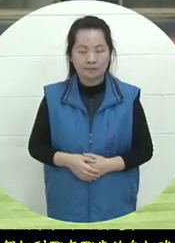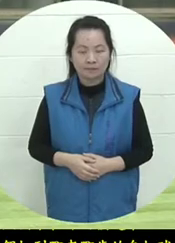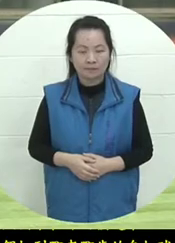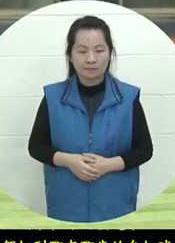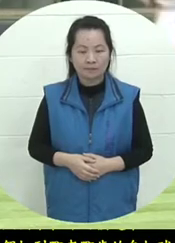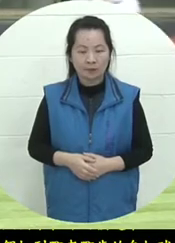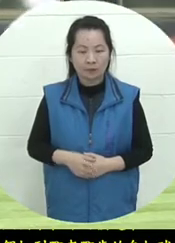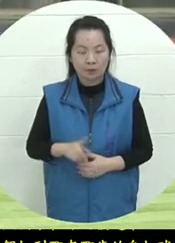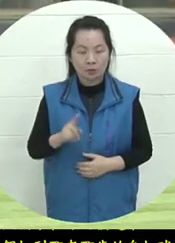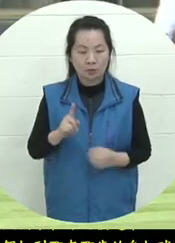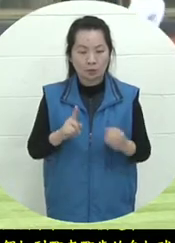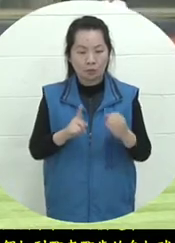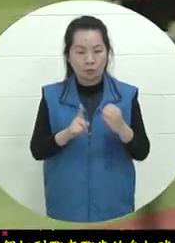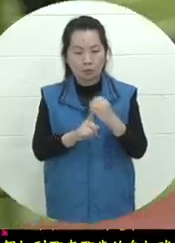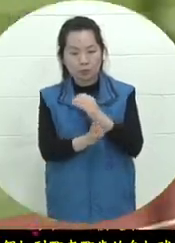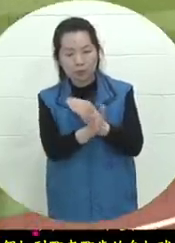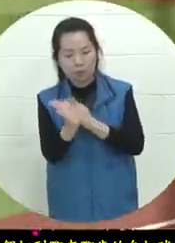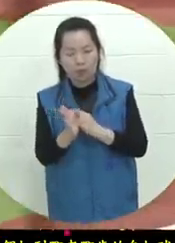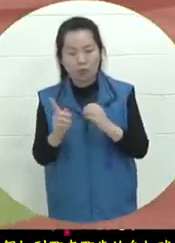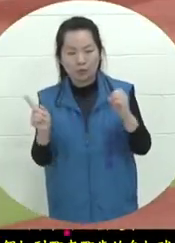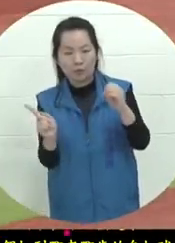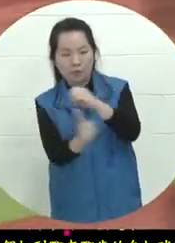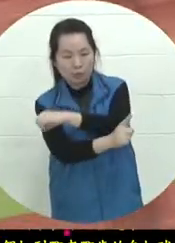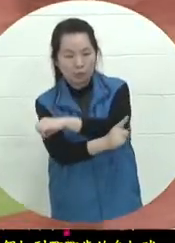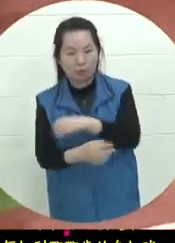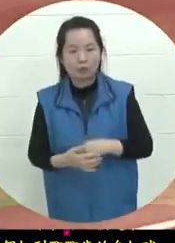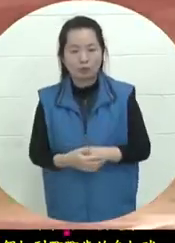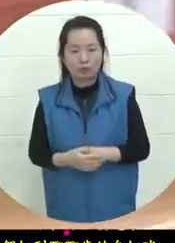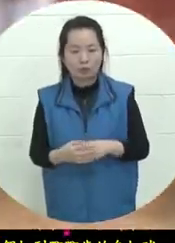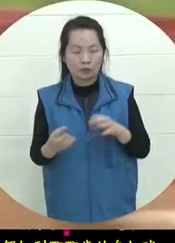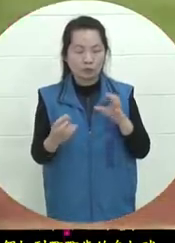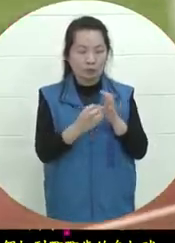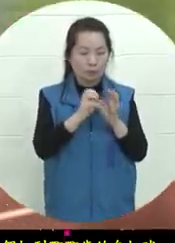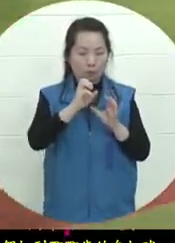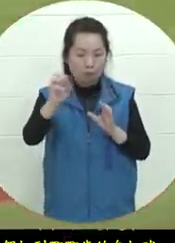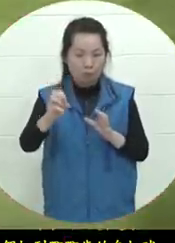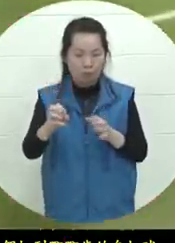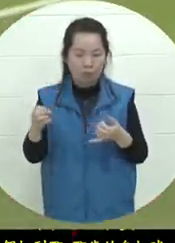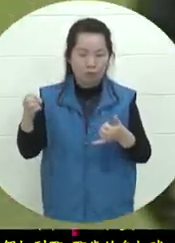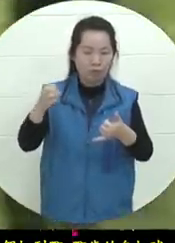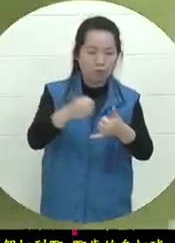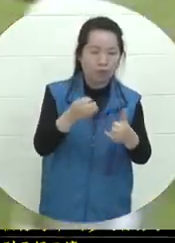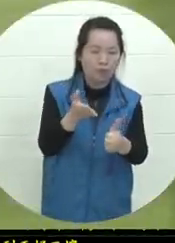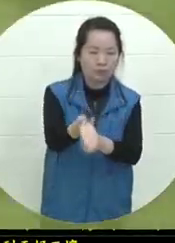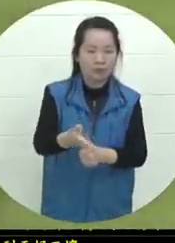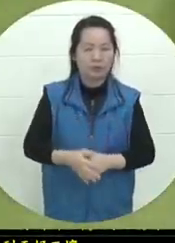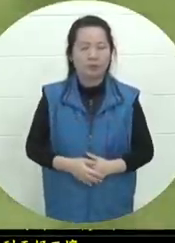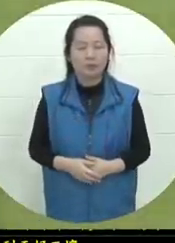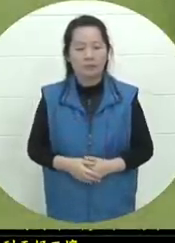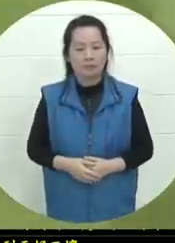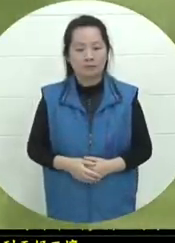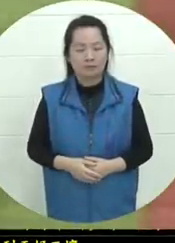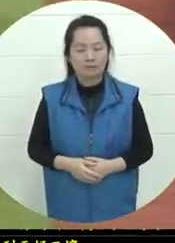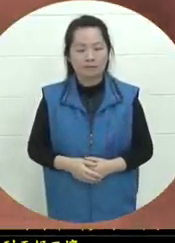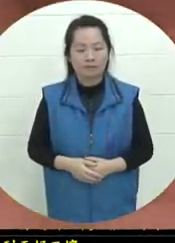Wow, the ball was at a low angle and the ball was halfway empty and then I made up for it. As long as the make-up pass is no problem, there is no problem in touching down . After completing this three-point